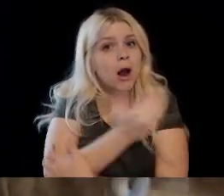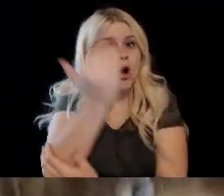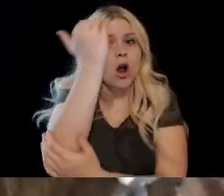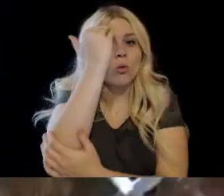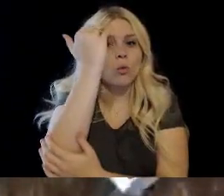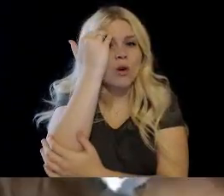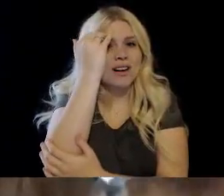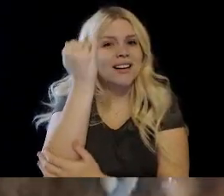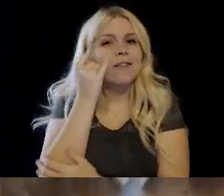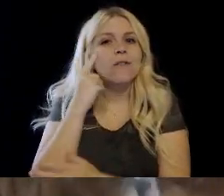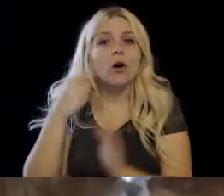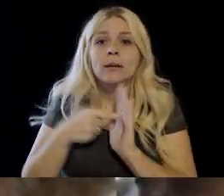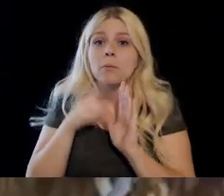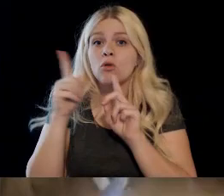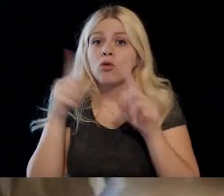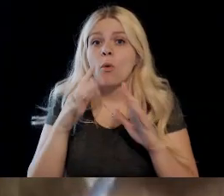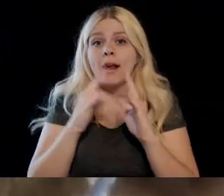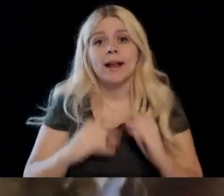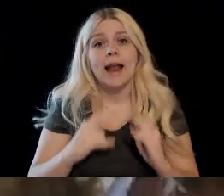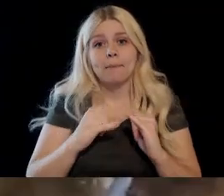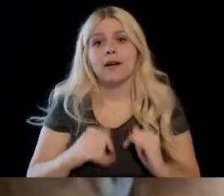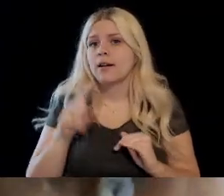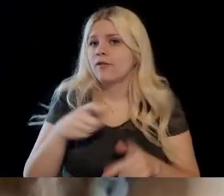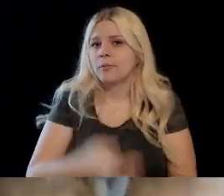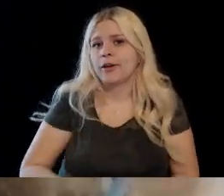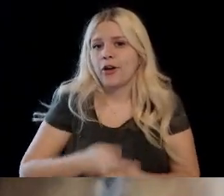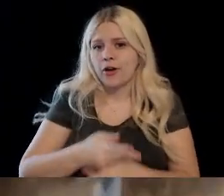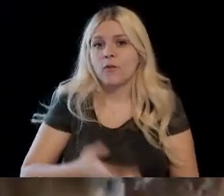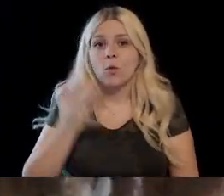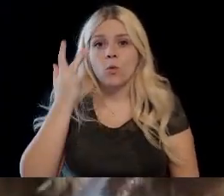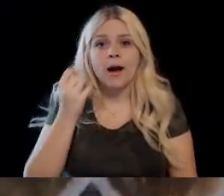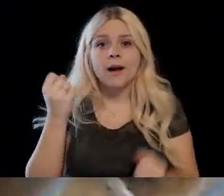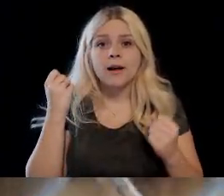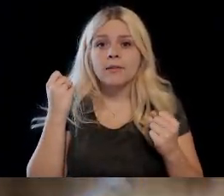right there. This is the time of year a lot of you are venturing out camping. Got to make